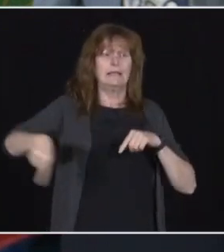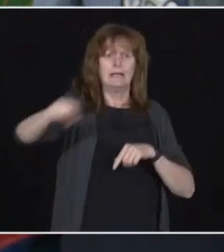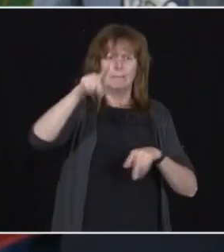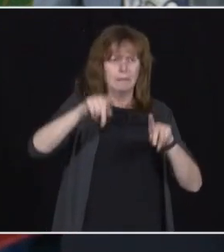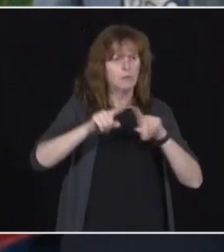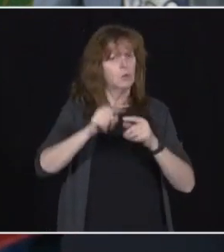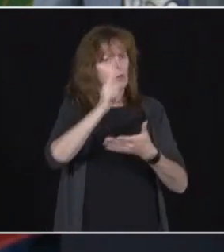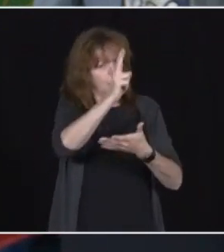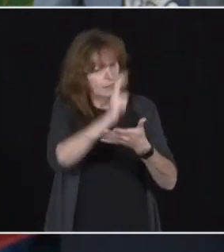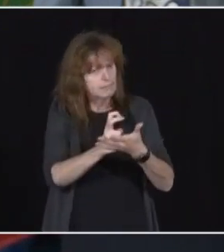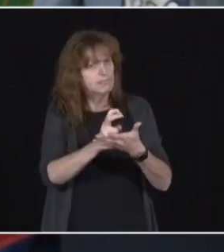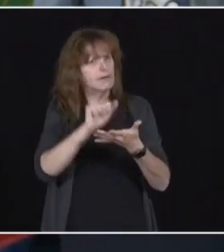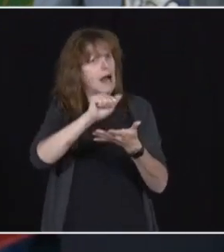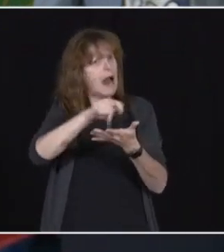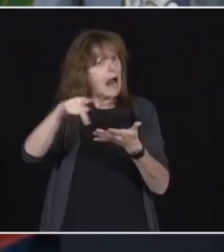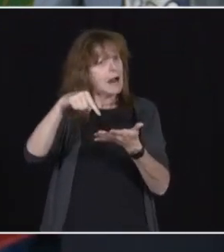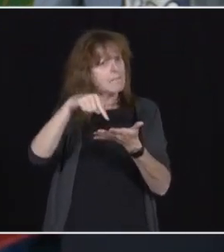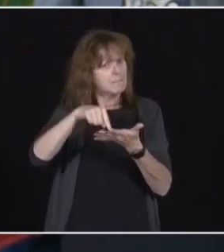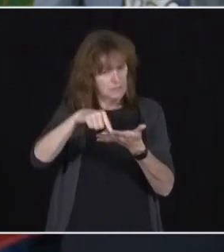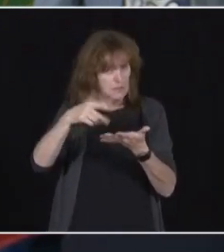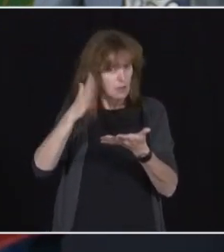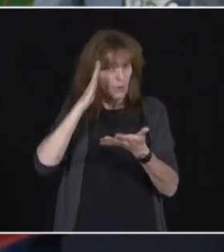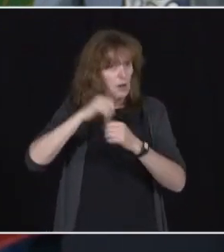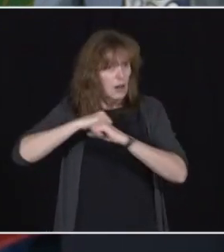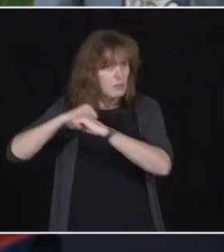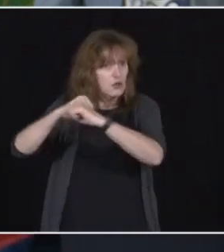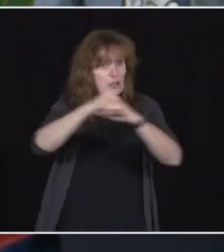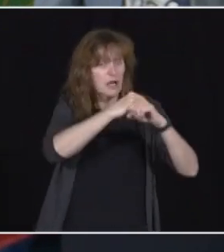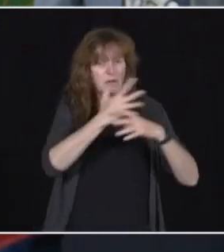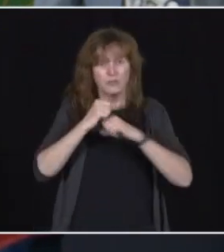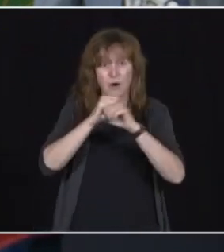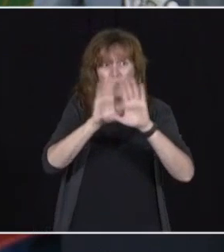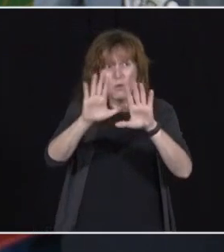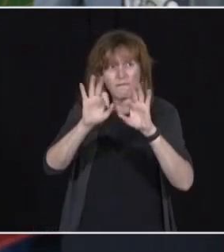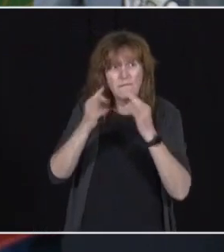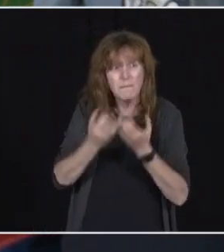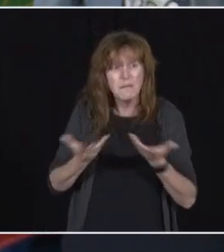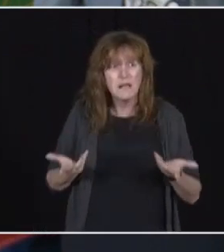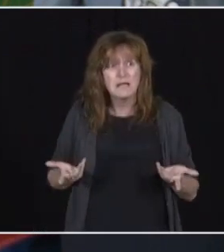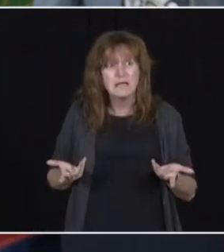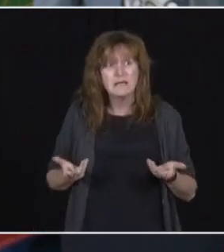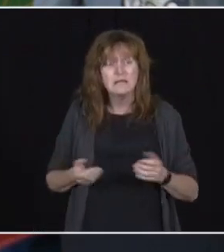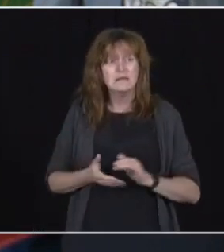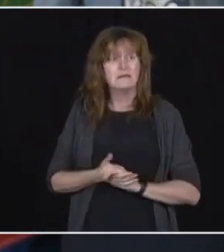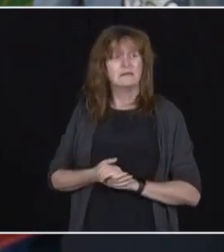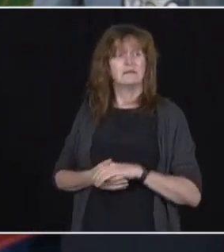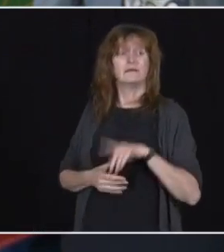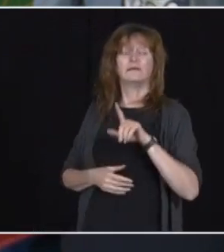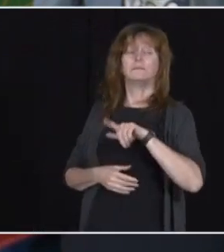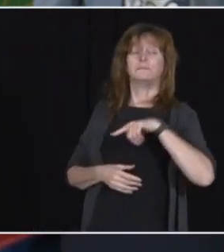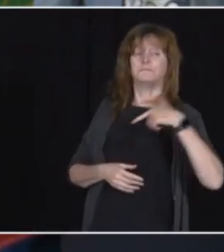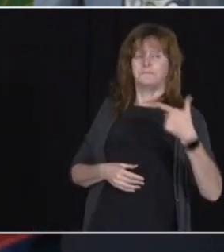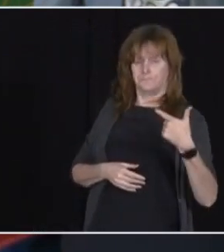We are just going to continue promoting it. We need people to download this app. It is going to protect us. It will protect your families.